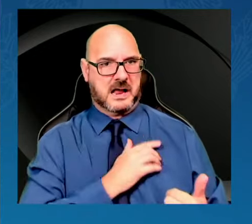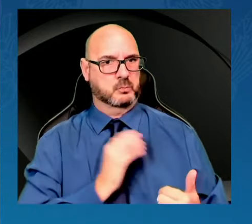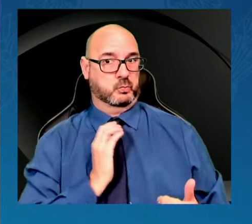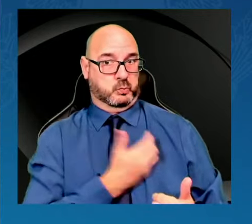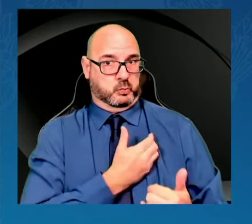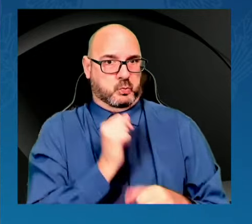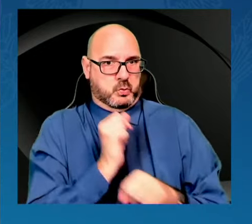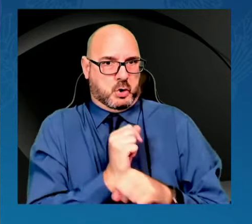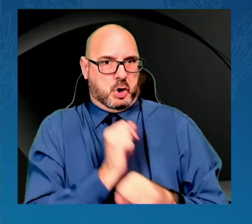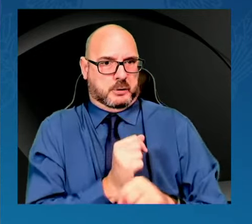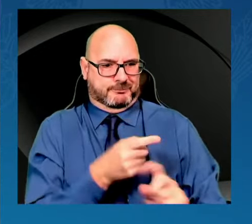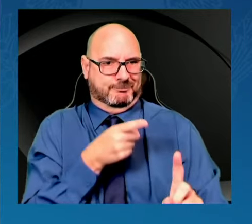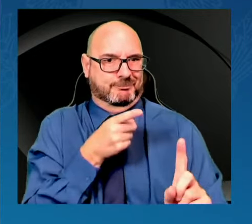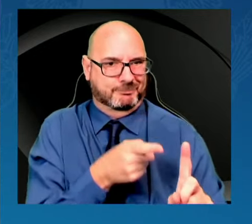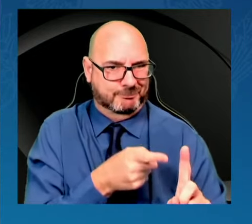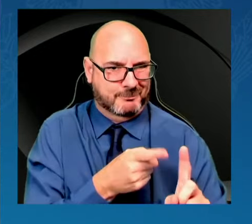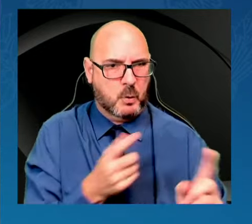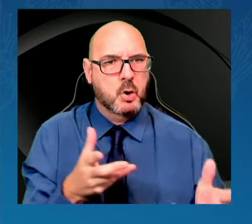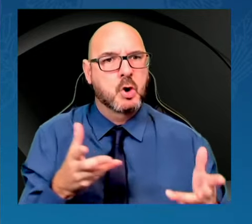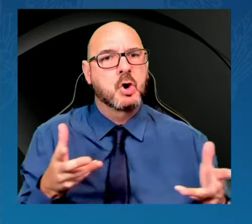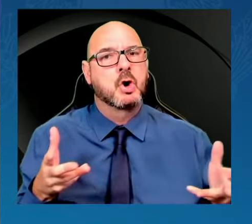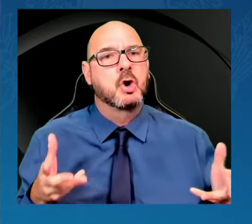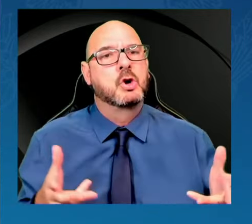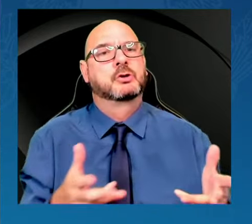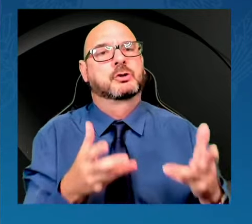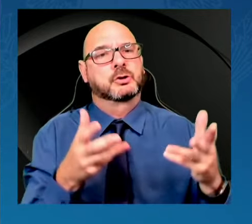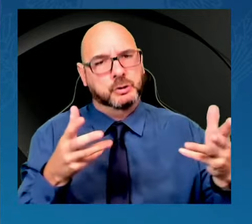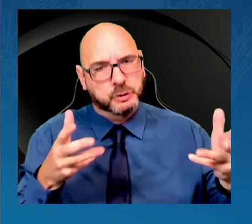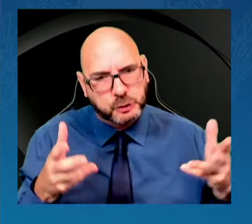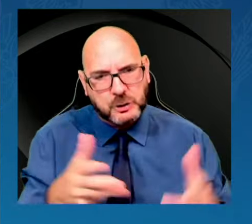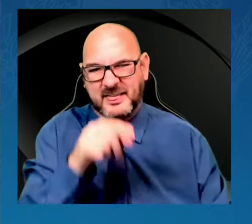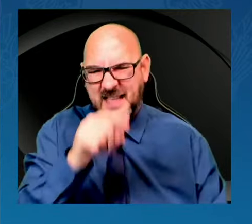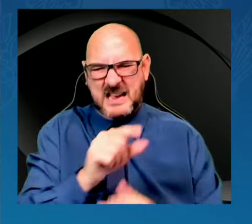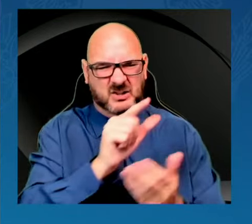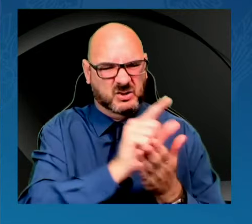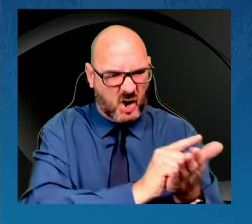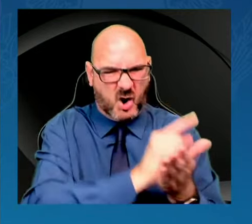now implementing, these bills and what it can mean. And also what it means globally.